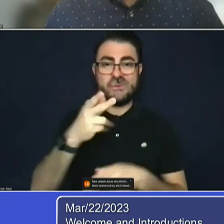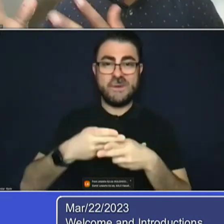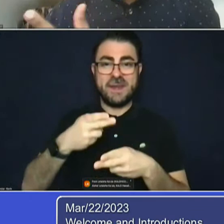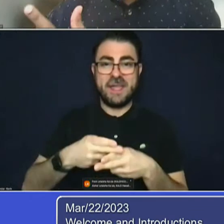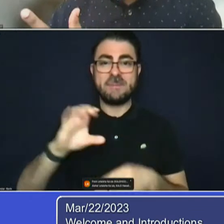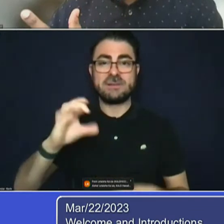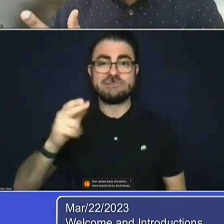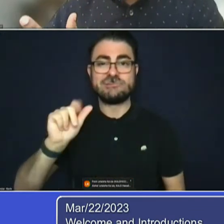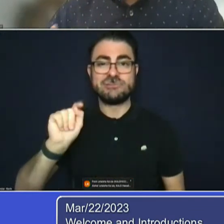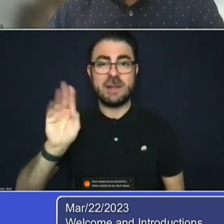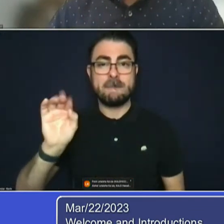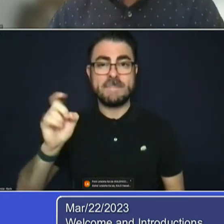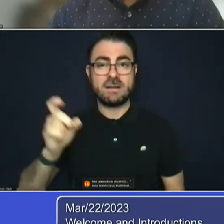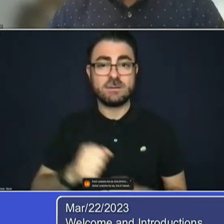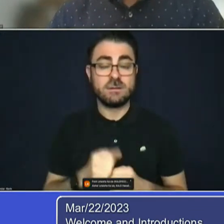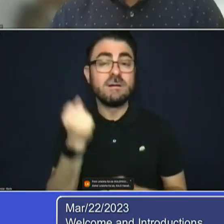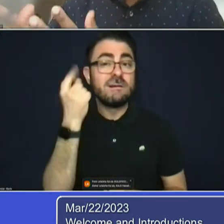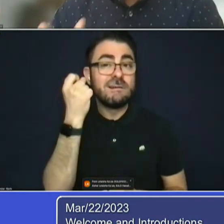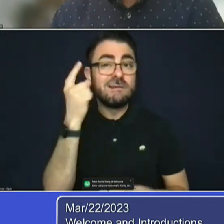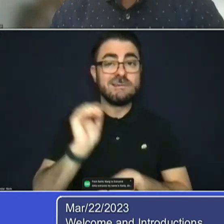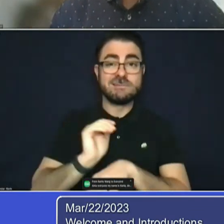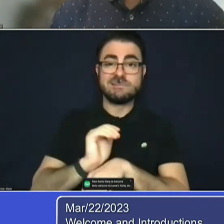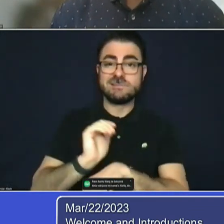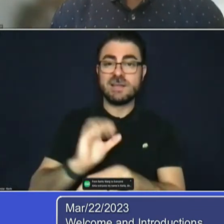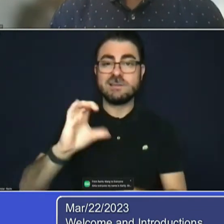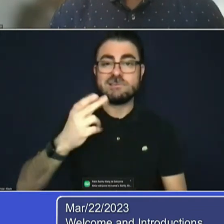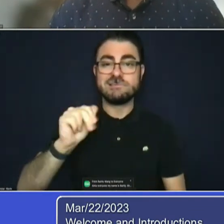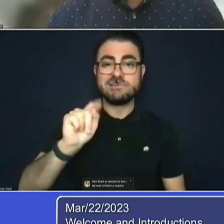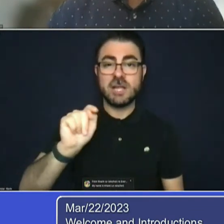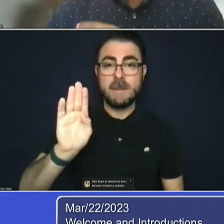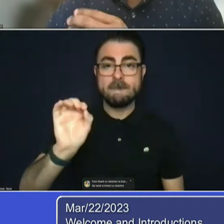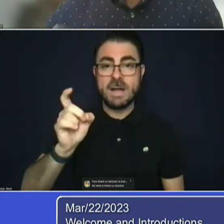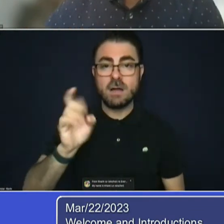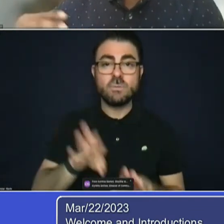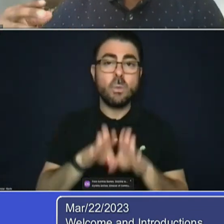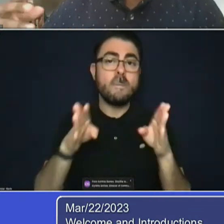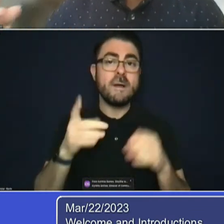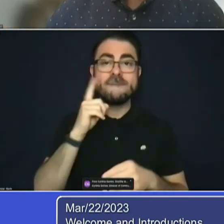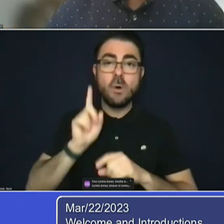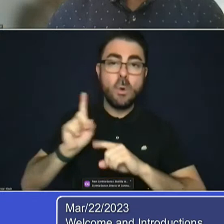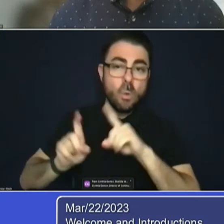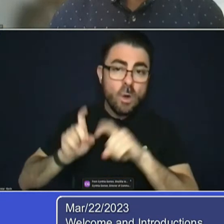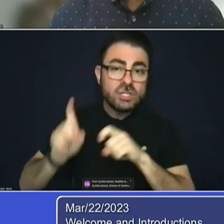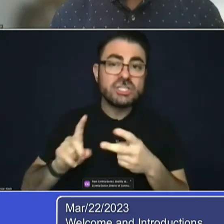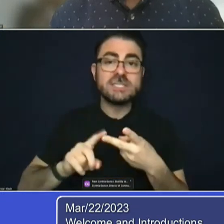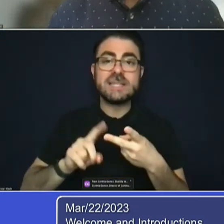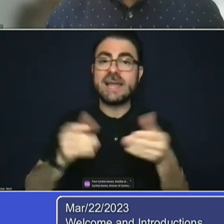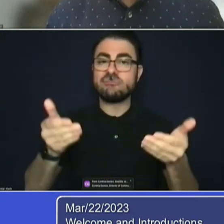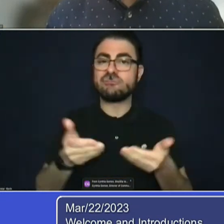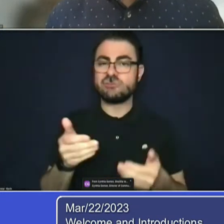I APPRECIATE YOU ALL SHARING YOUR INTRODUCTIONS IN THE CHAT BOX.